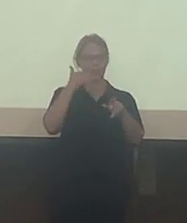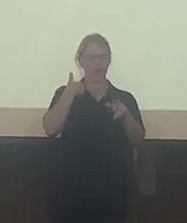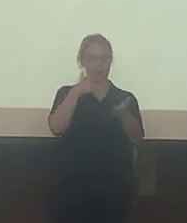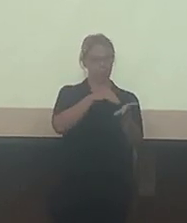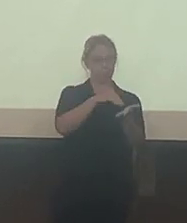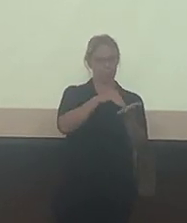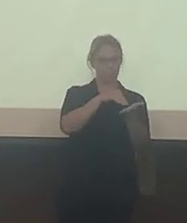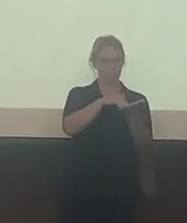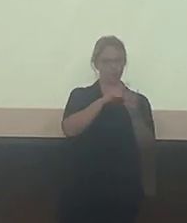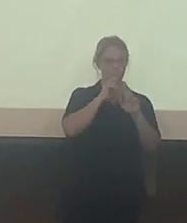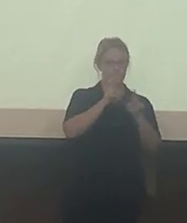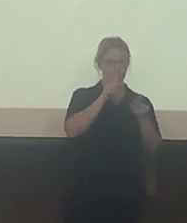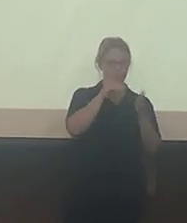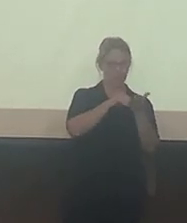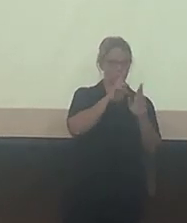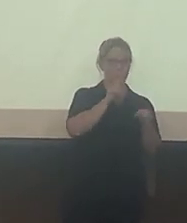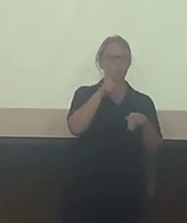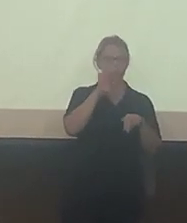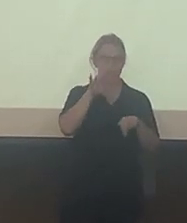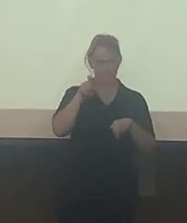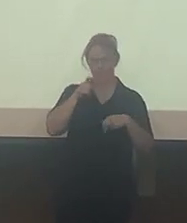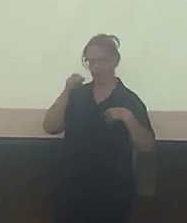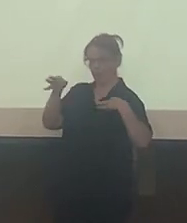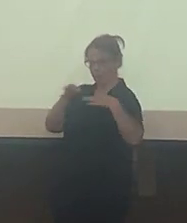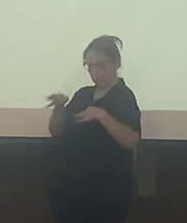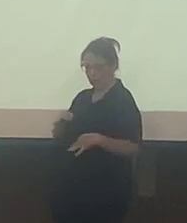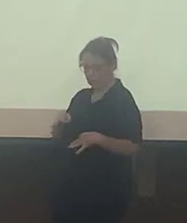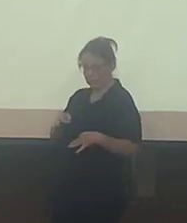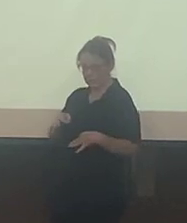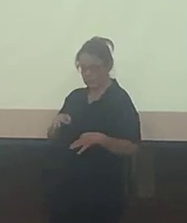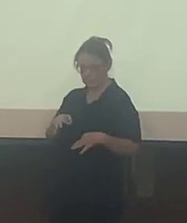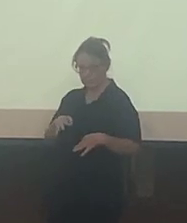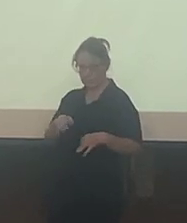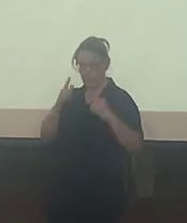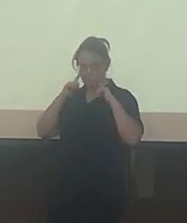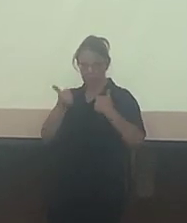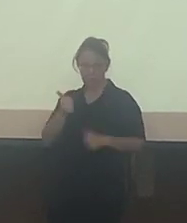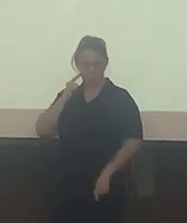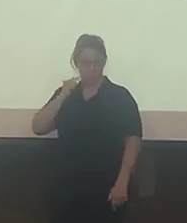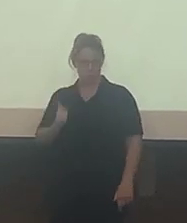you need to be able to explain it you know is it bilateral is it unilateral but sensory neural is